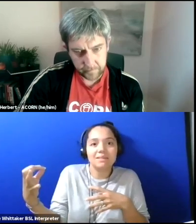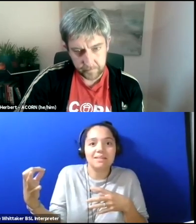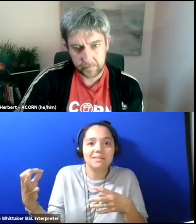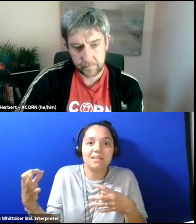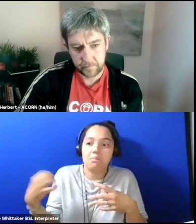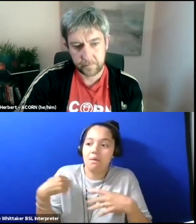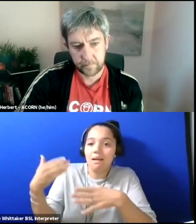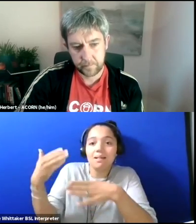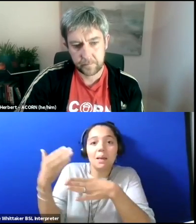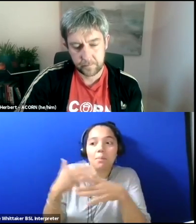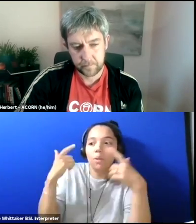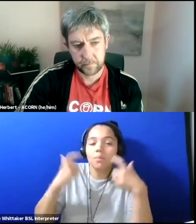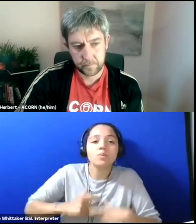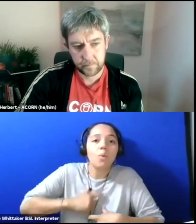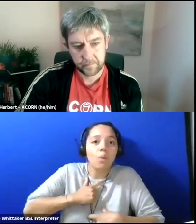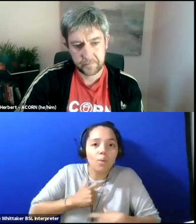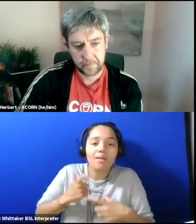the employment lawyers and tribunal.